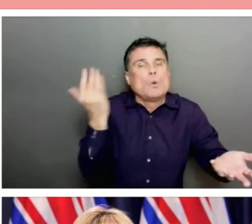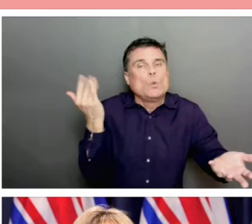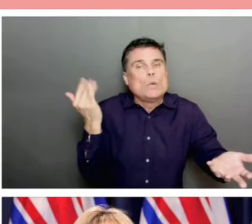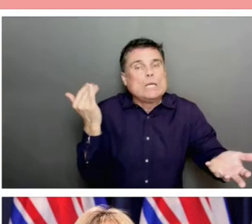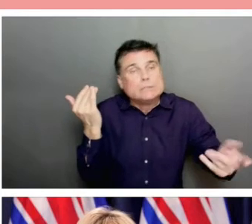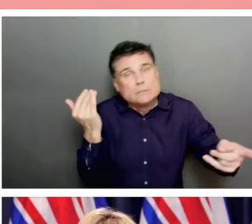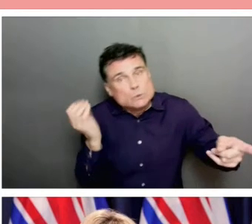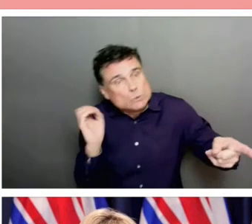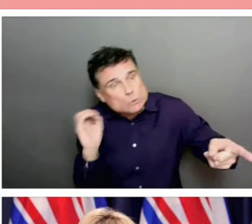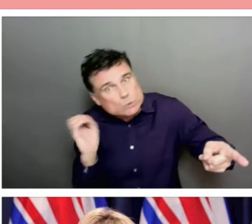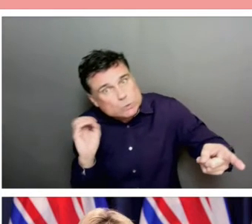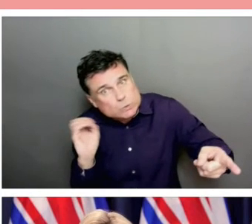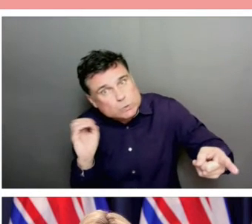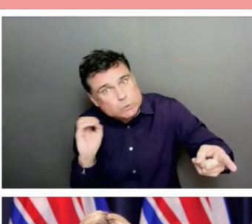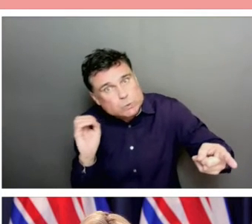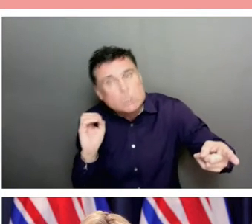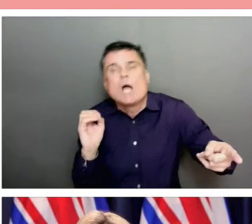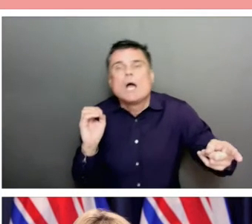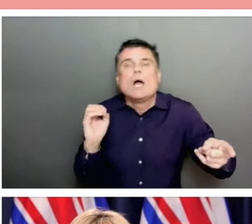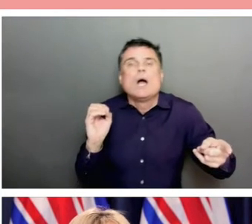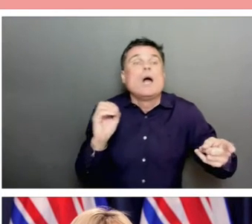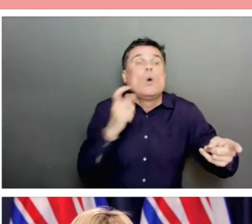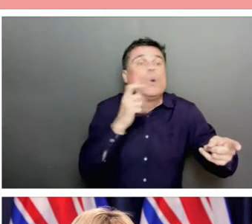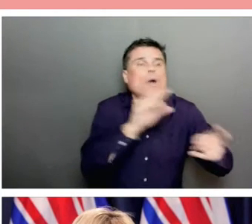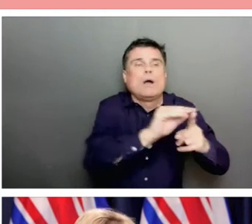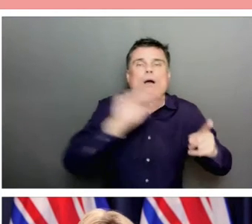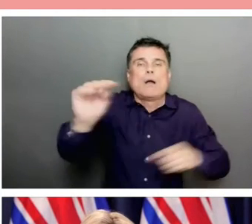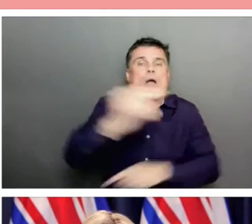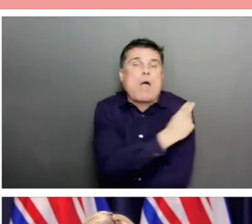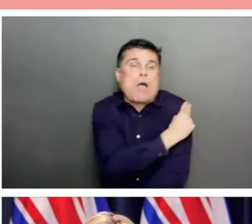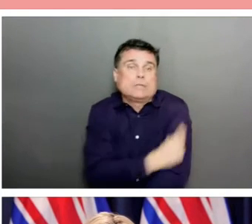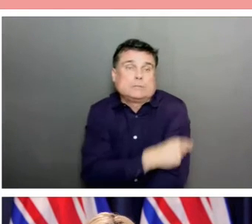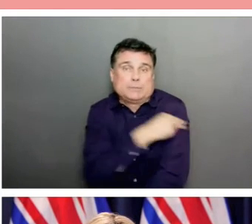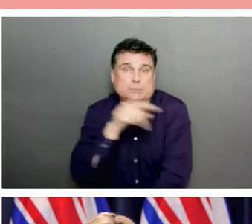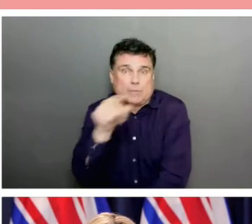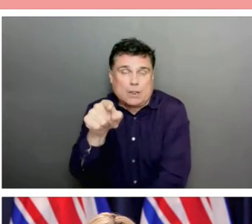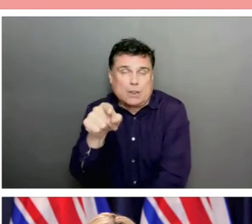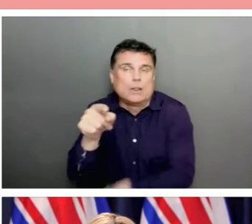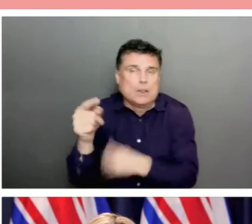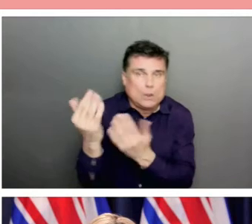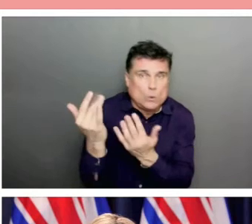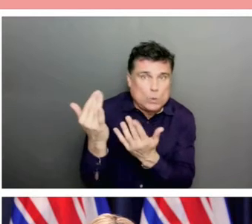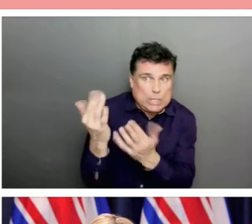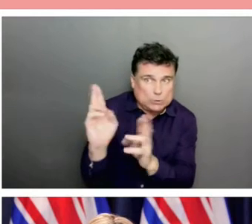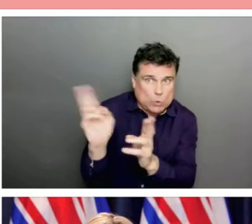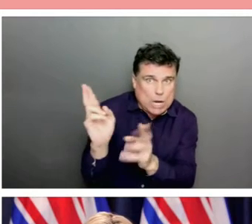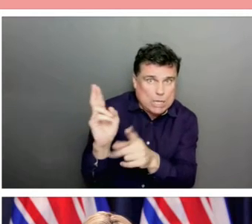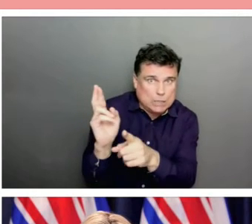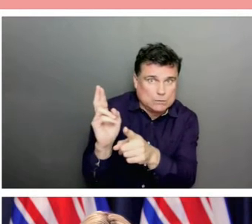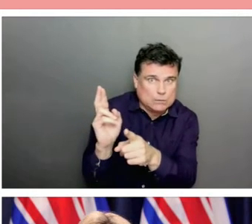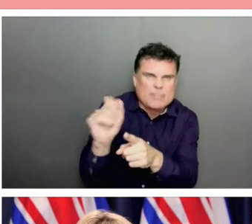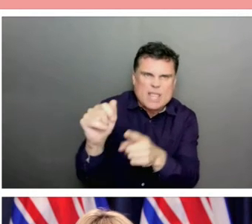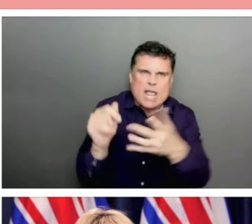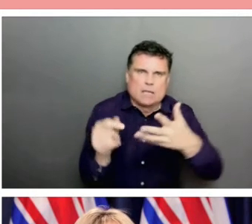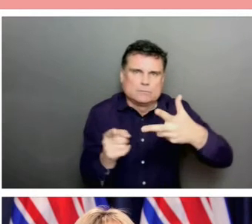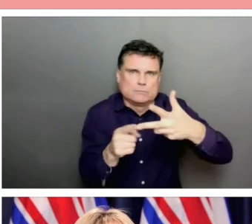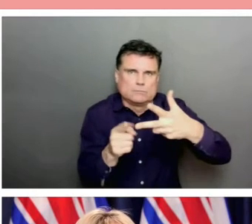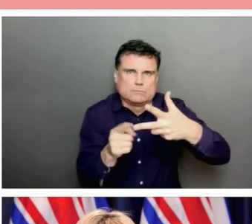safe health services for everybody in the province through these very stressful next few months. As well,